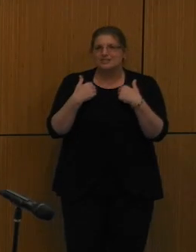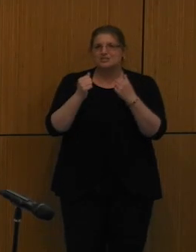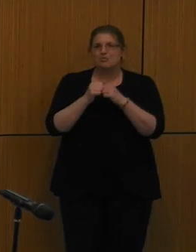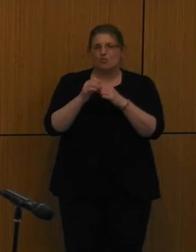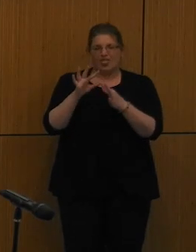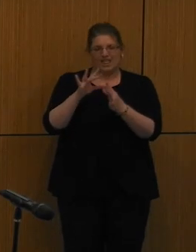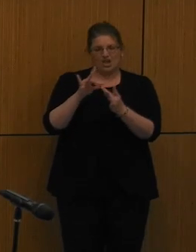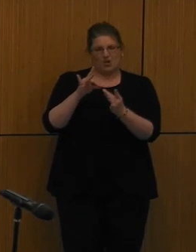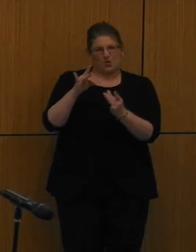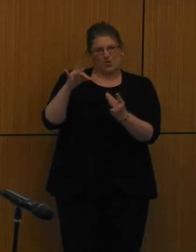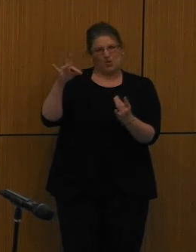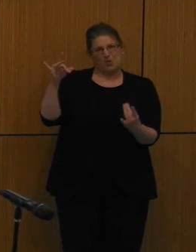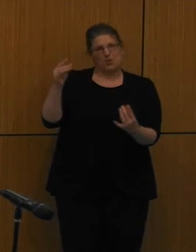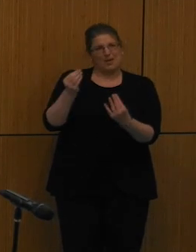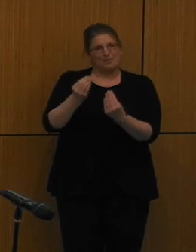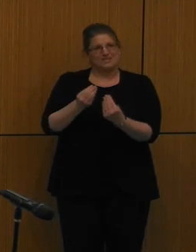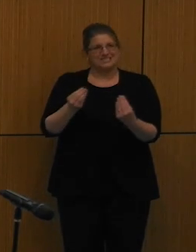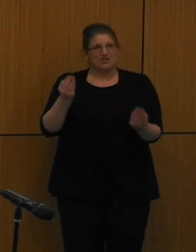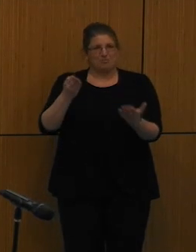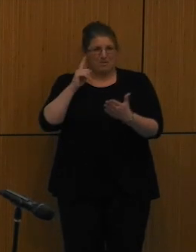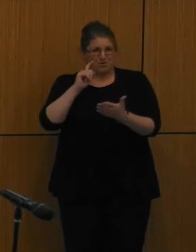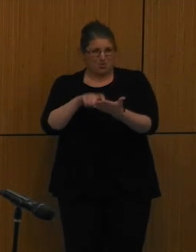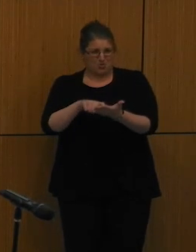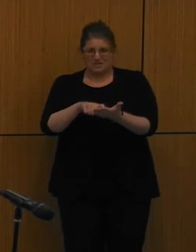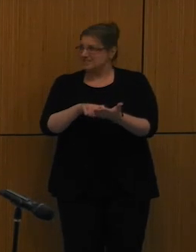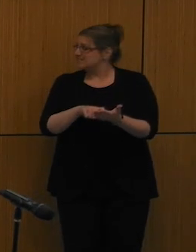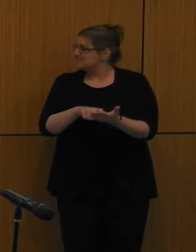You might notice a little of that gooey material being surrounding some of the,